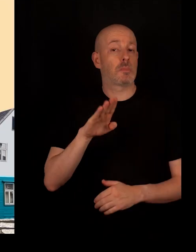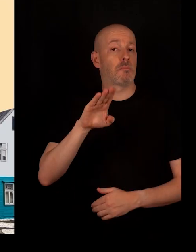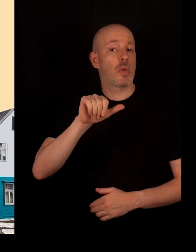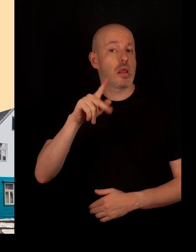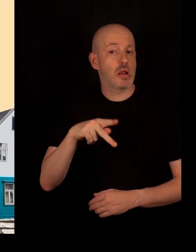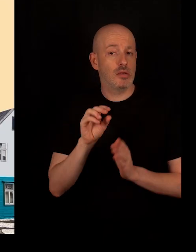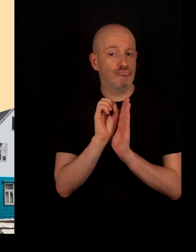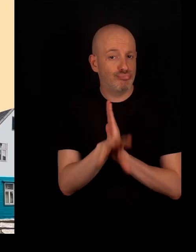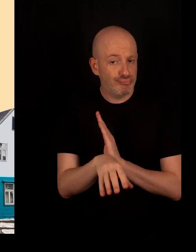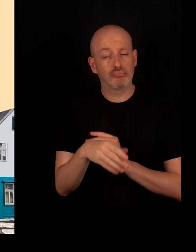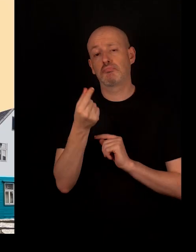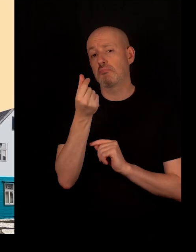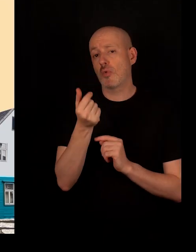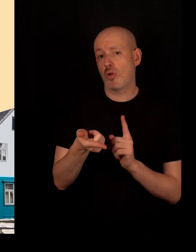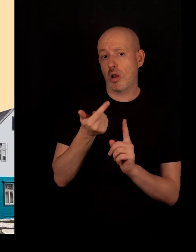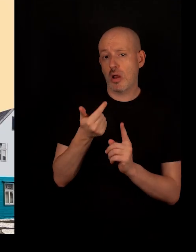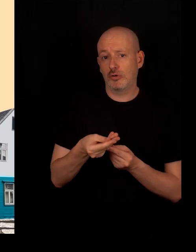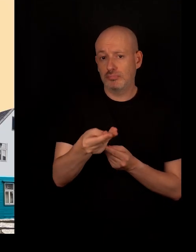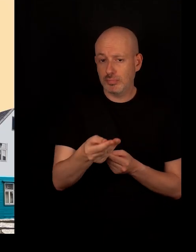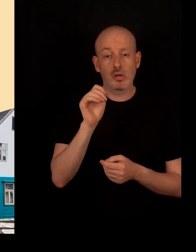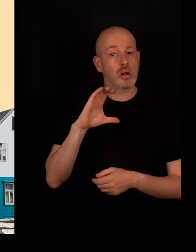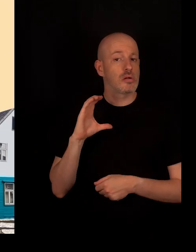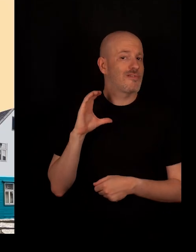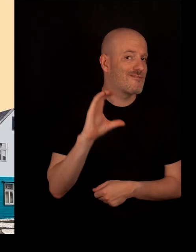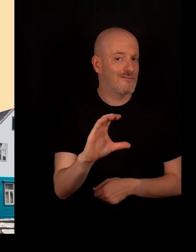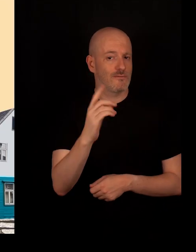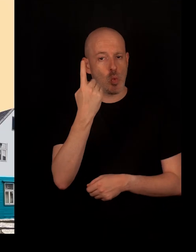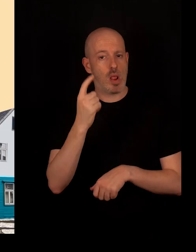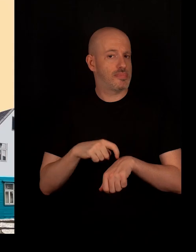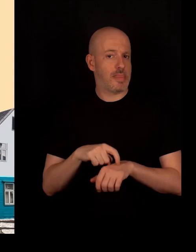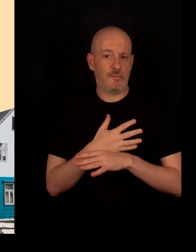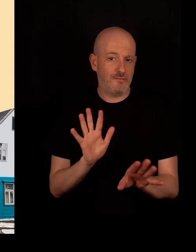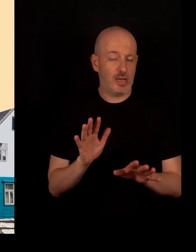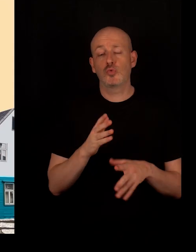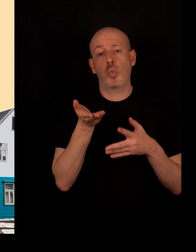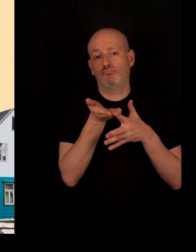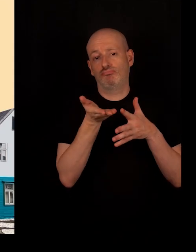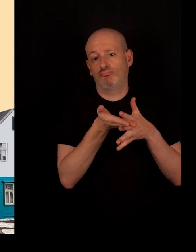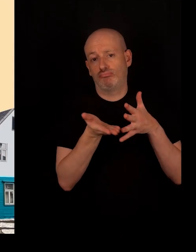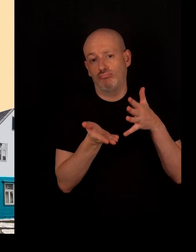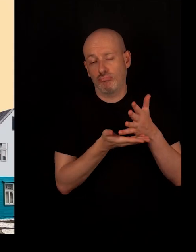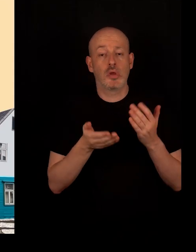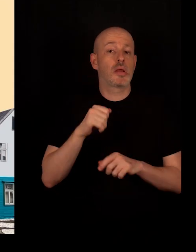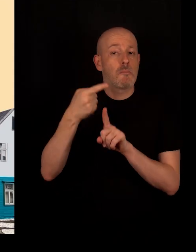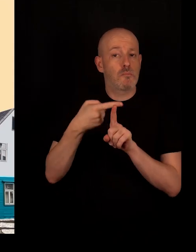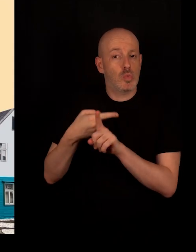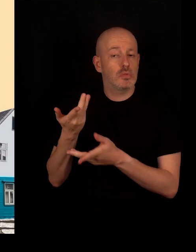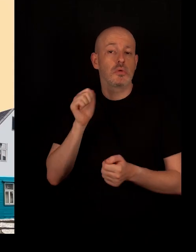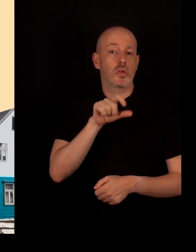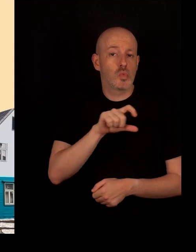It can be via bank transfer or in cash. You can pay all at once or divide it into tranches. Monthly, weekly.